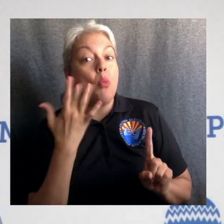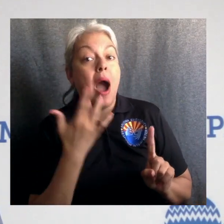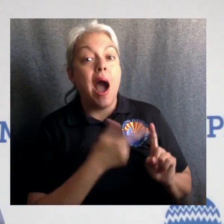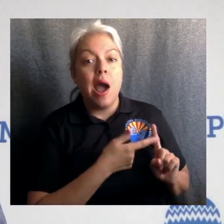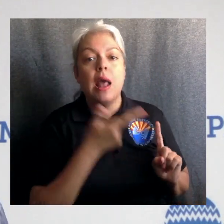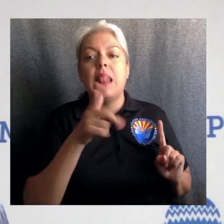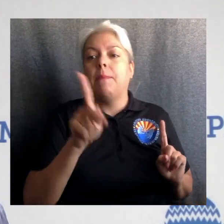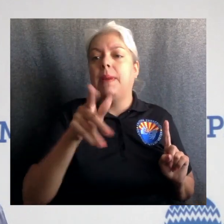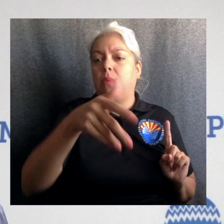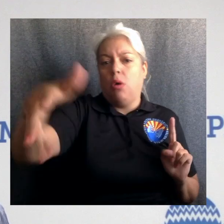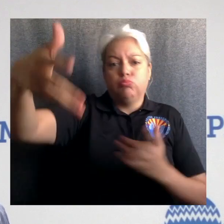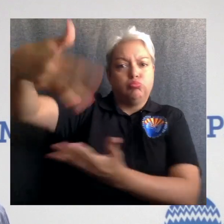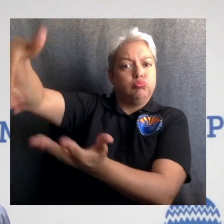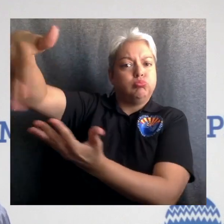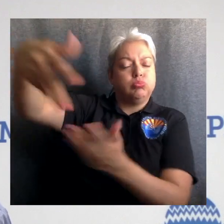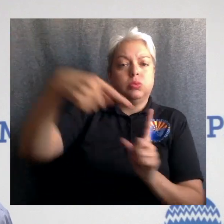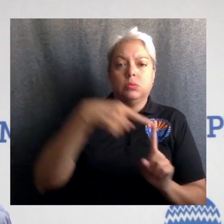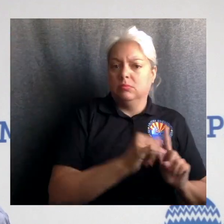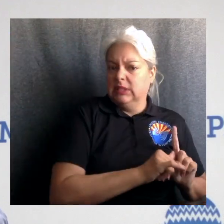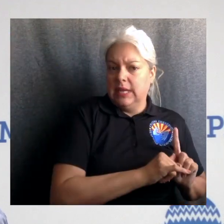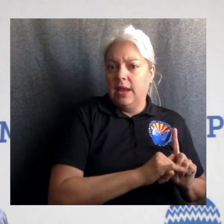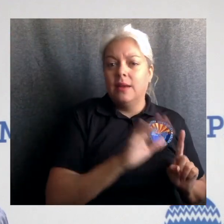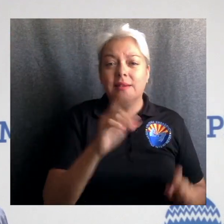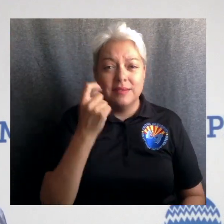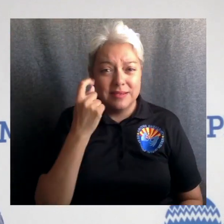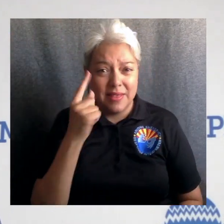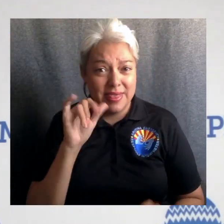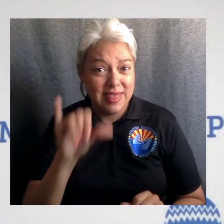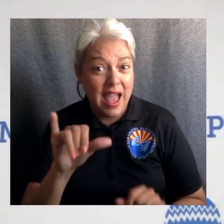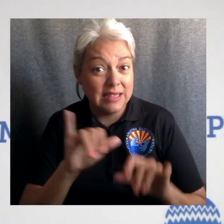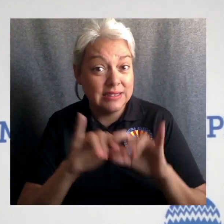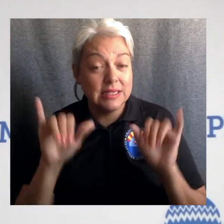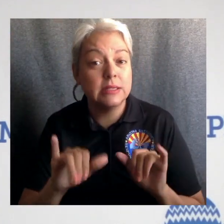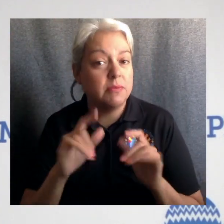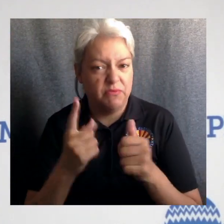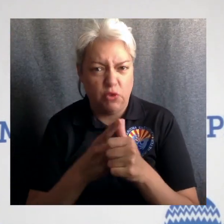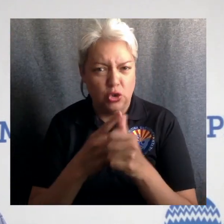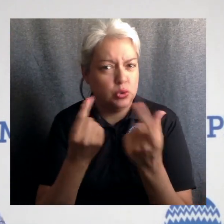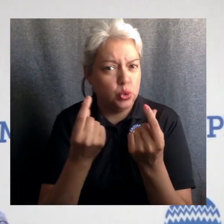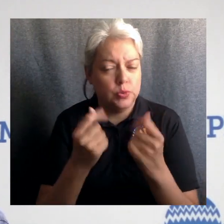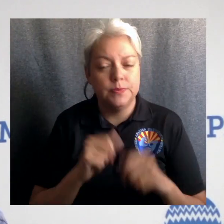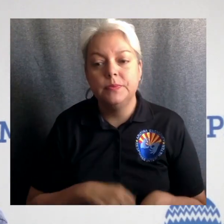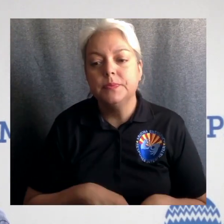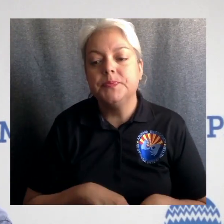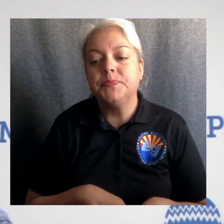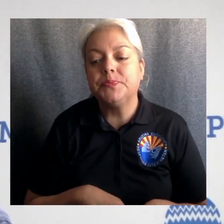So, here’s how it’s got to work though. We get a lab report of a positive.